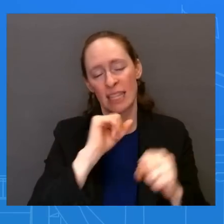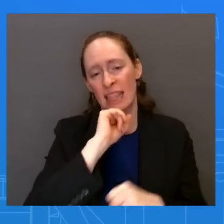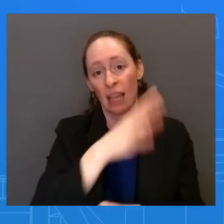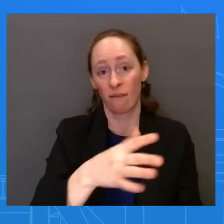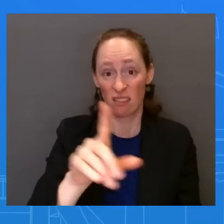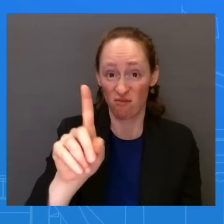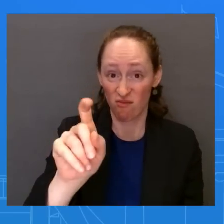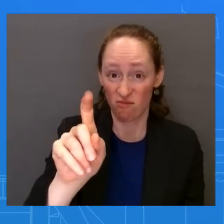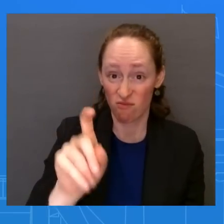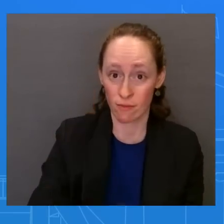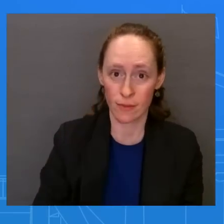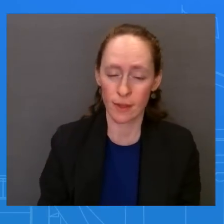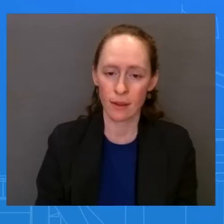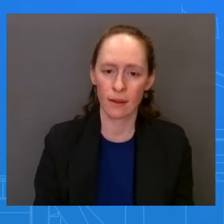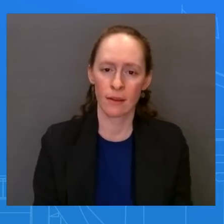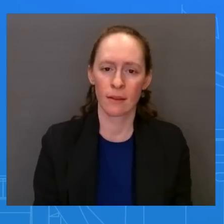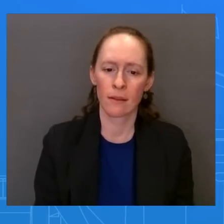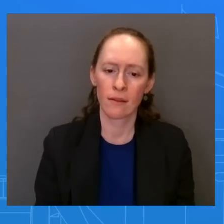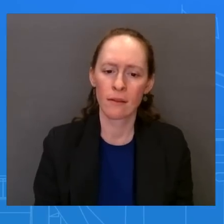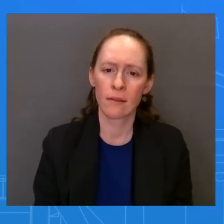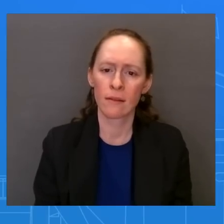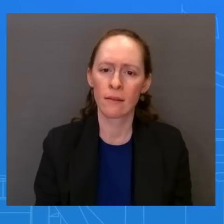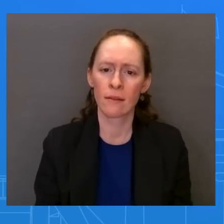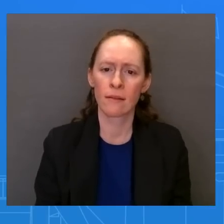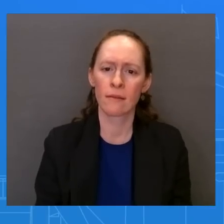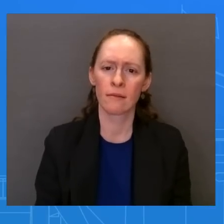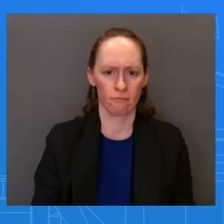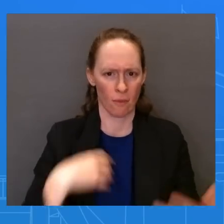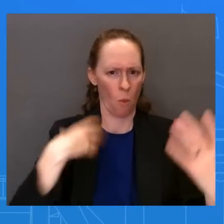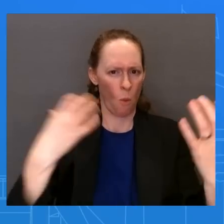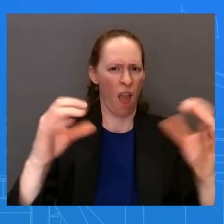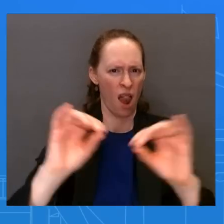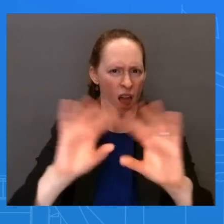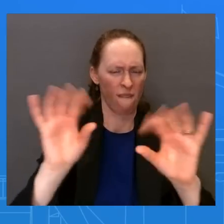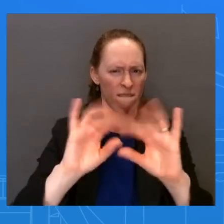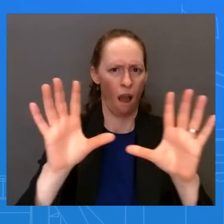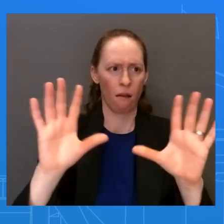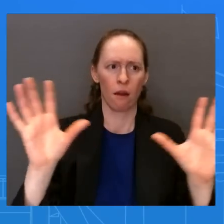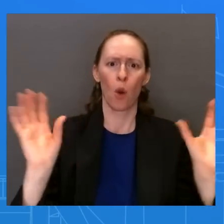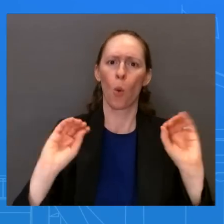but we've been really clear. We will not -- there will not be any negotiations